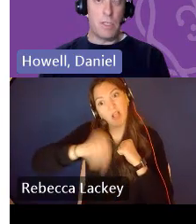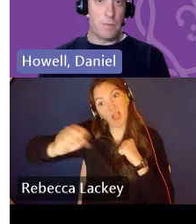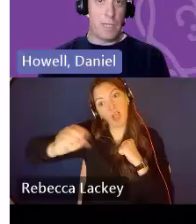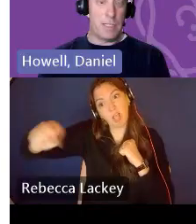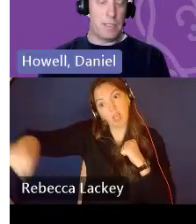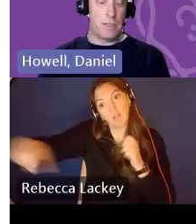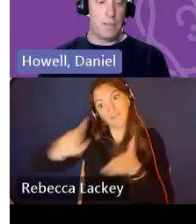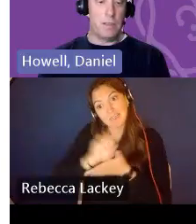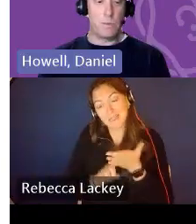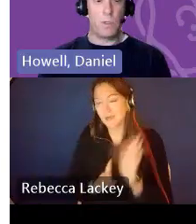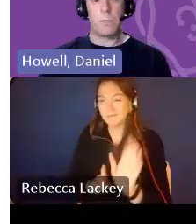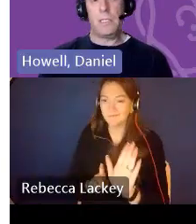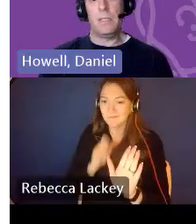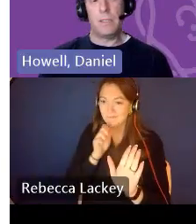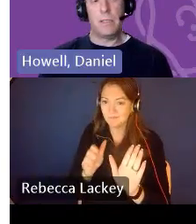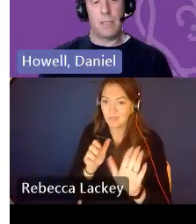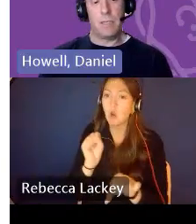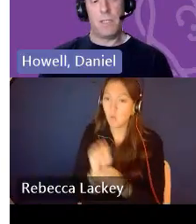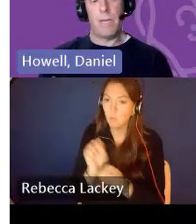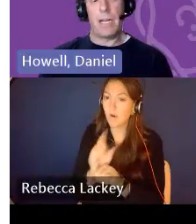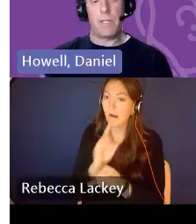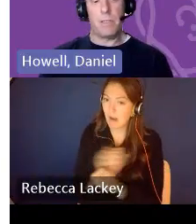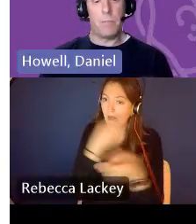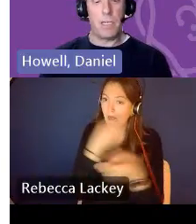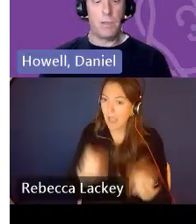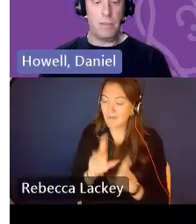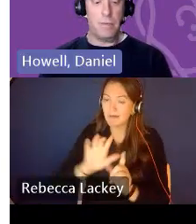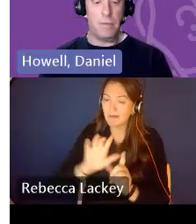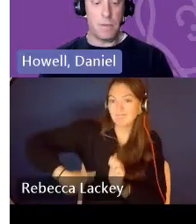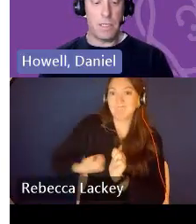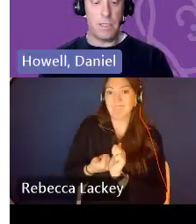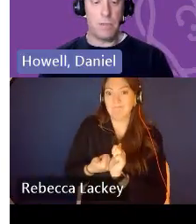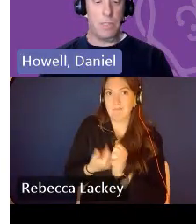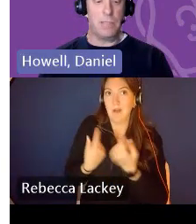but in reality, there is work being done kind of in the background in parallel for a lot of those